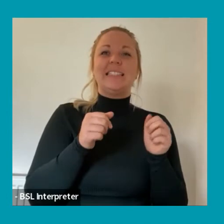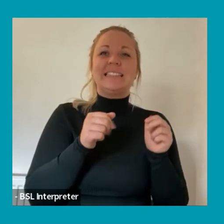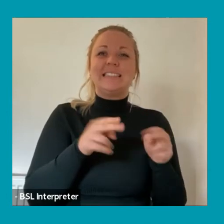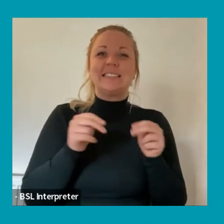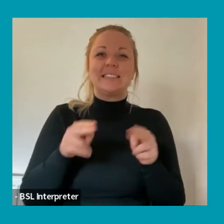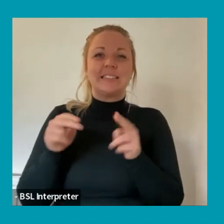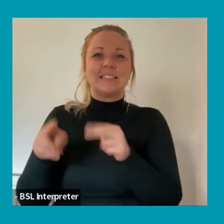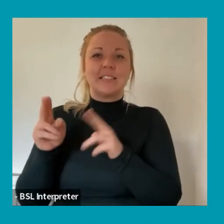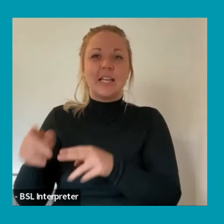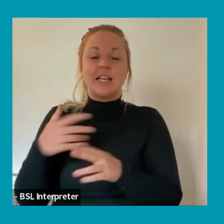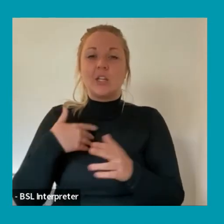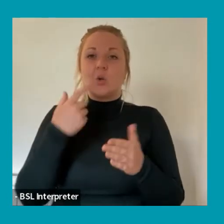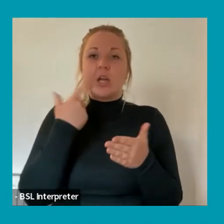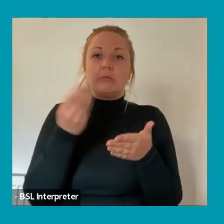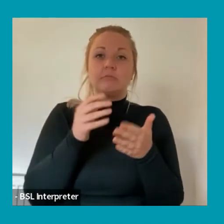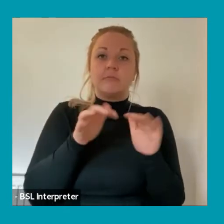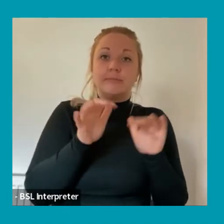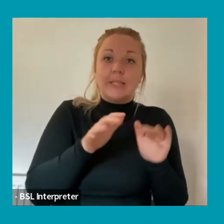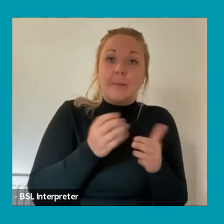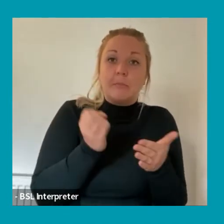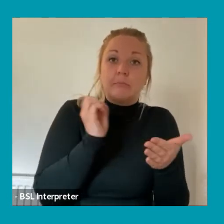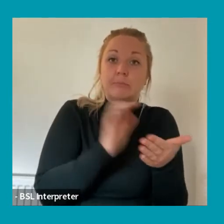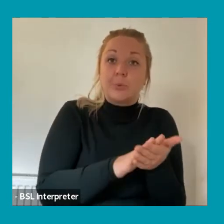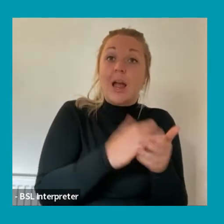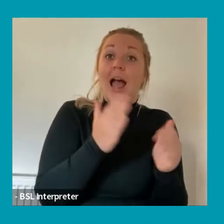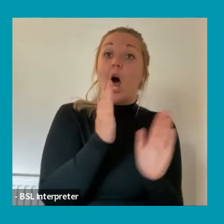Then you can perhaps have a discussion about that point.